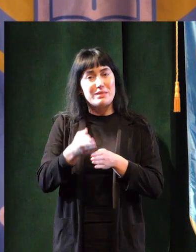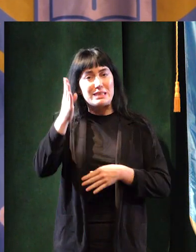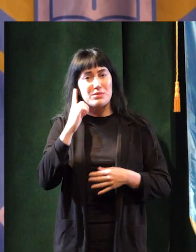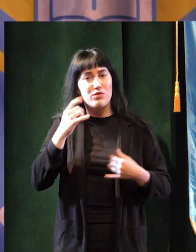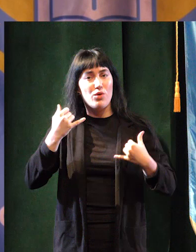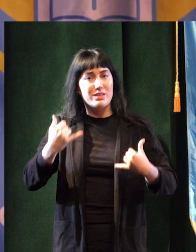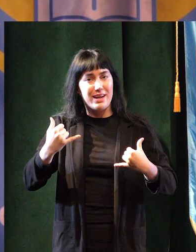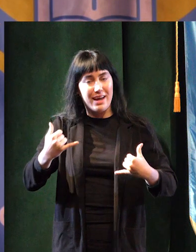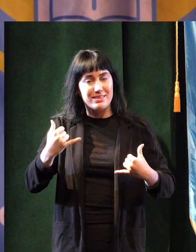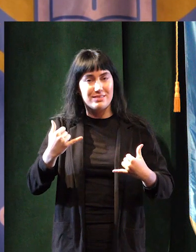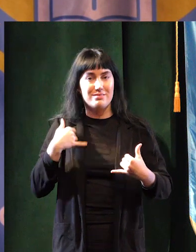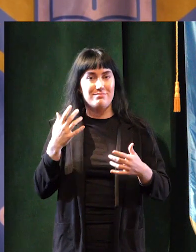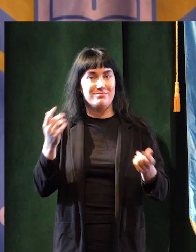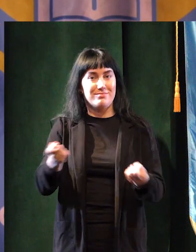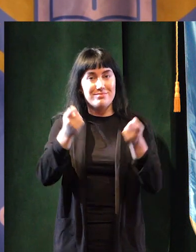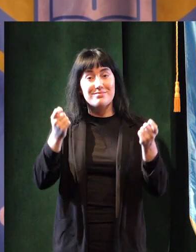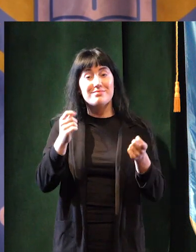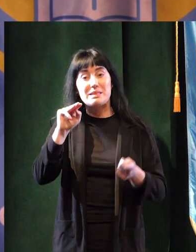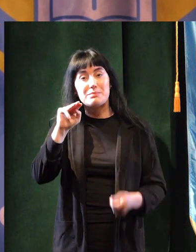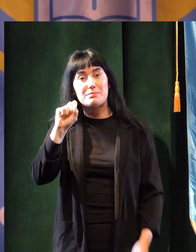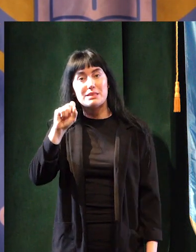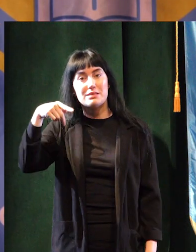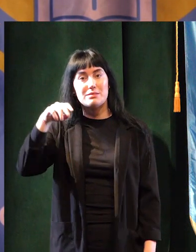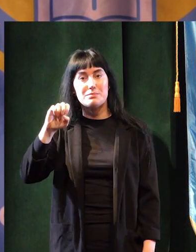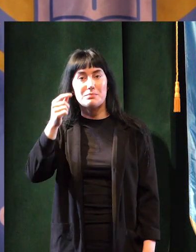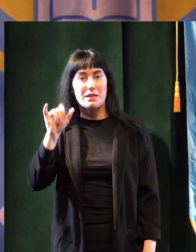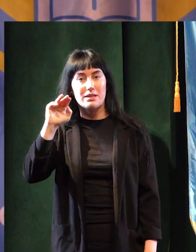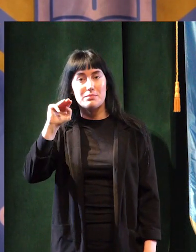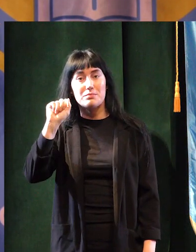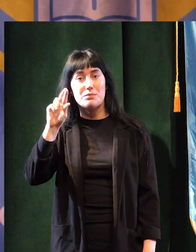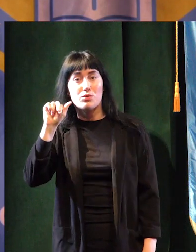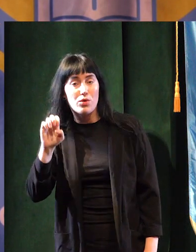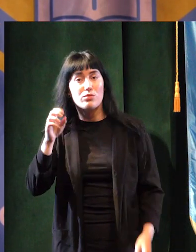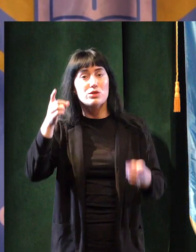our keynote speaker for today's ceremony ms peggy Marone director of leadership